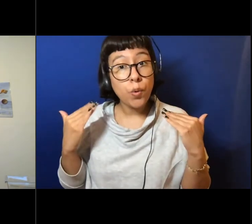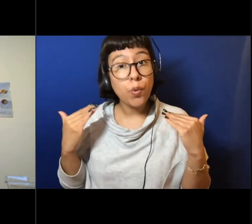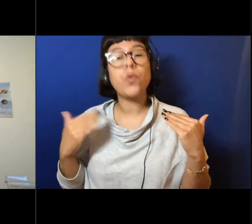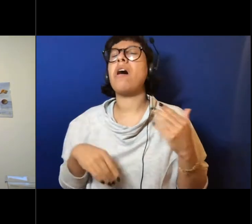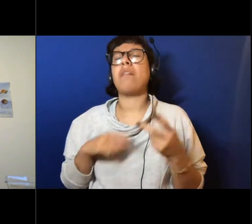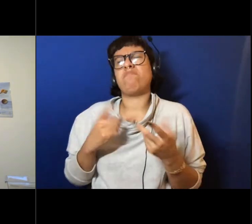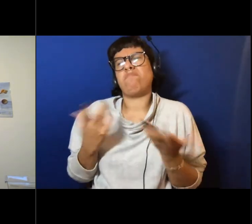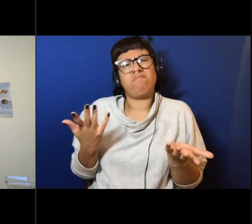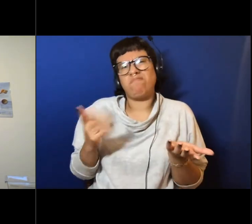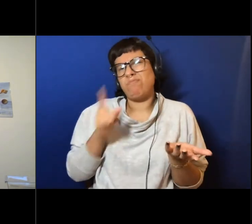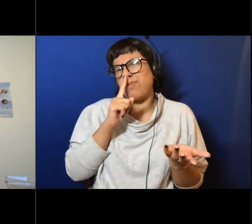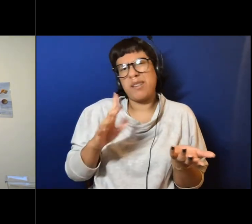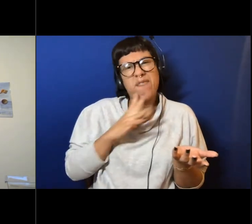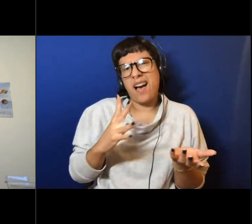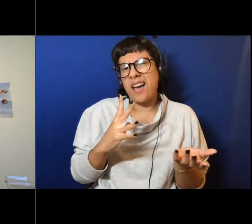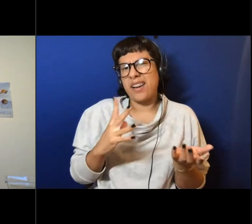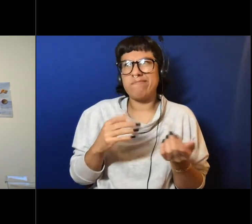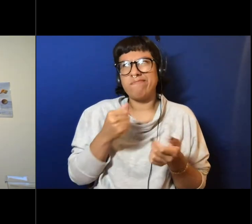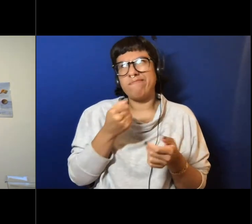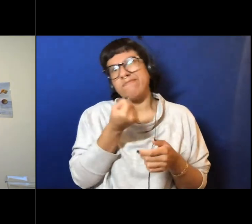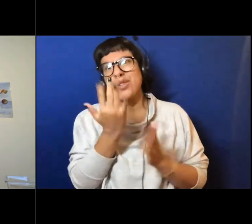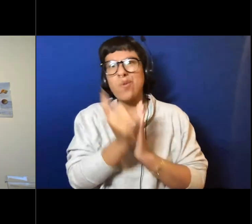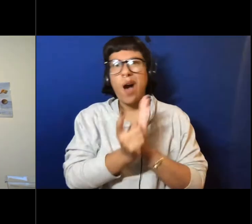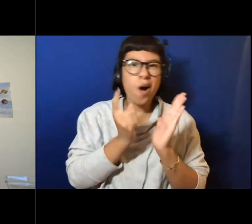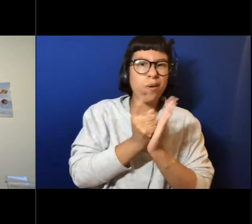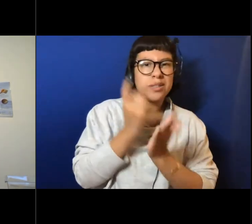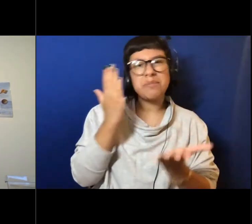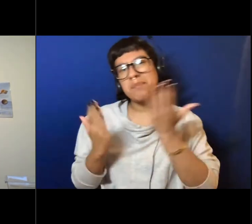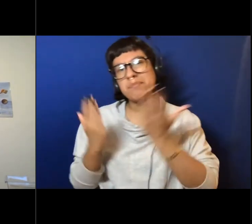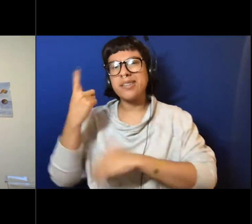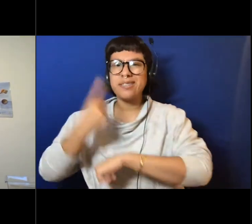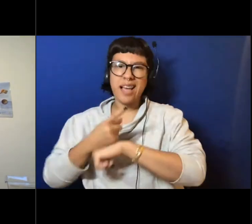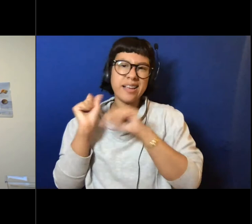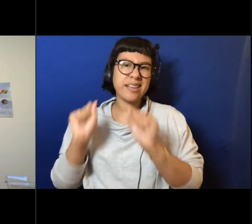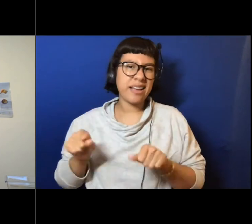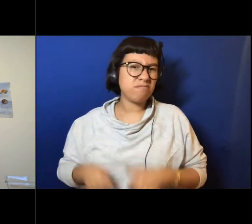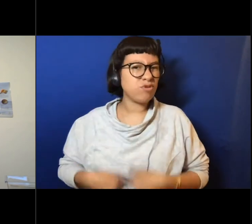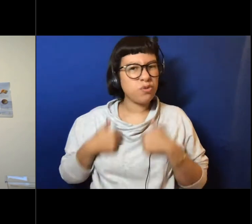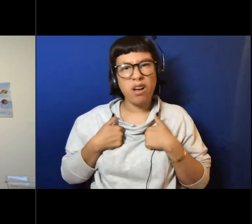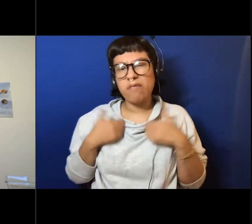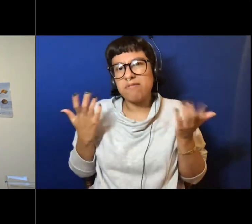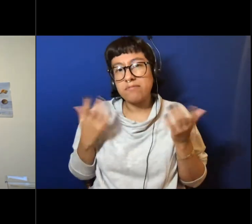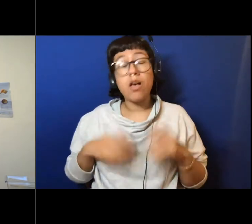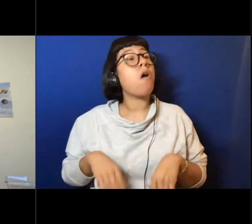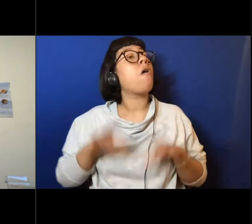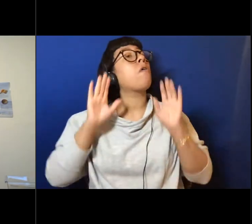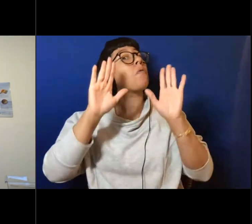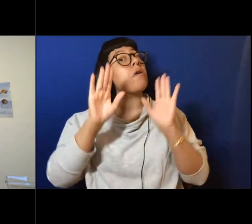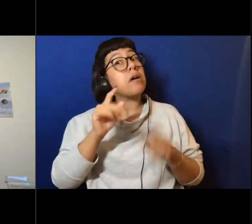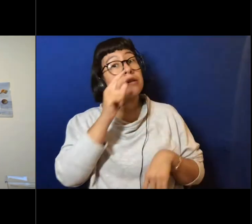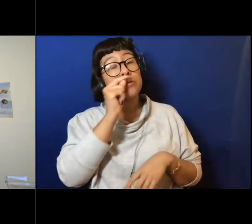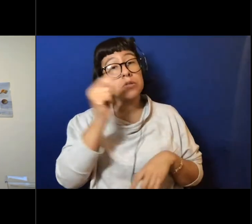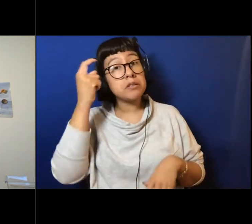for anywhere from several hours to a day. [Grace] Great, interesting. That makes a lot of sense 'cause I've seen them exposed